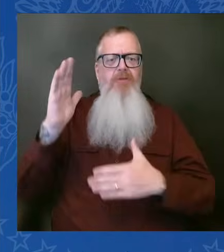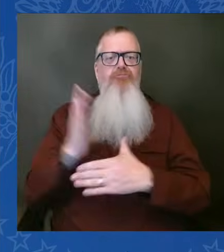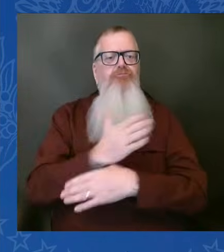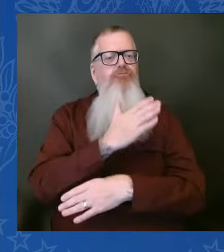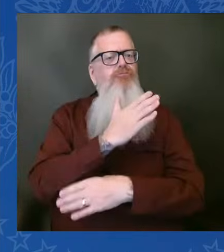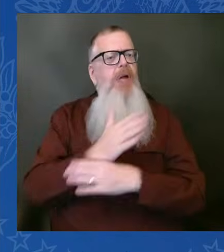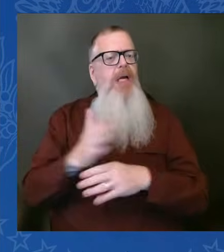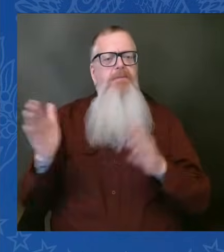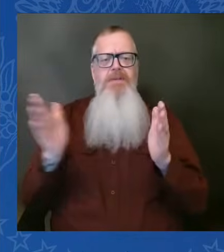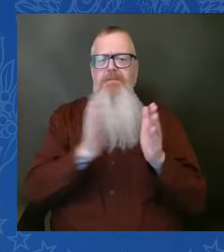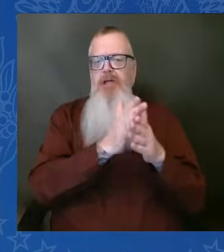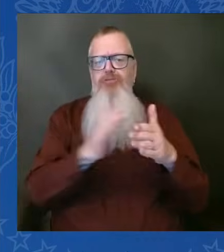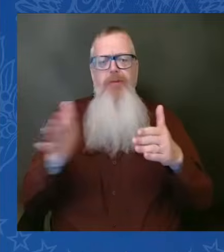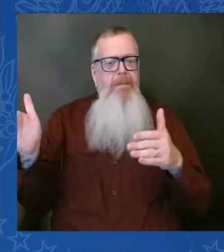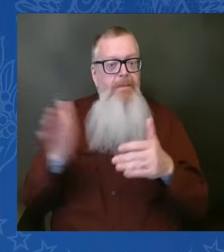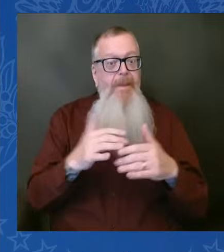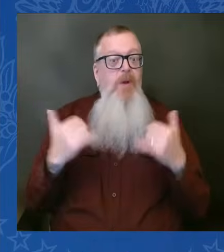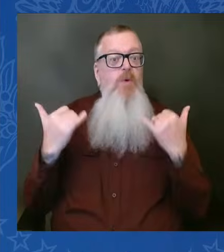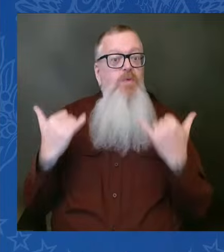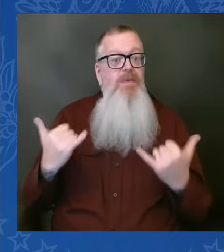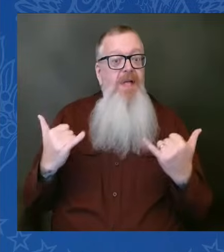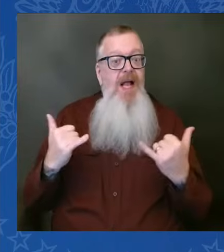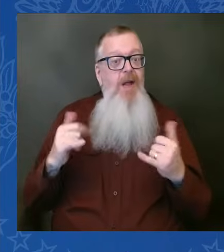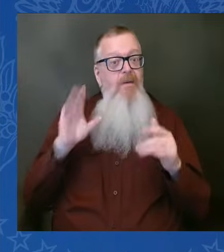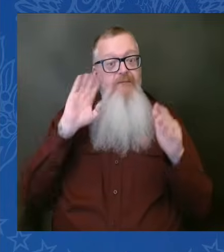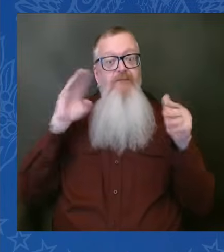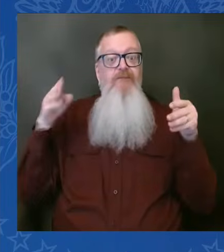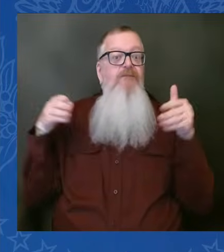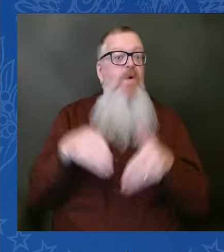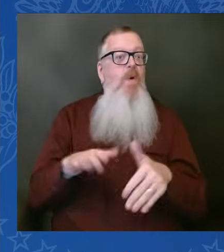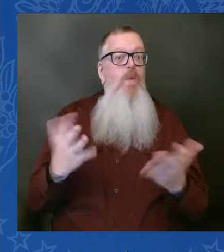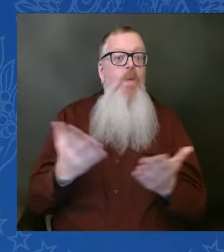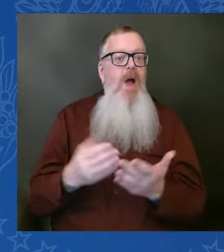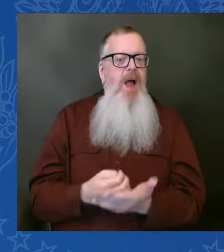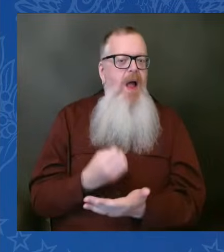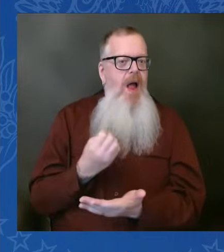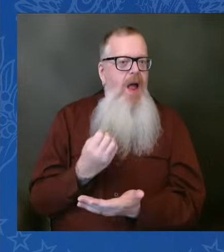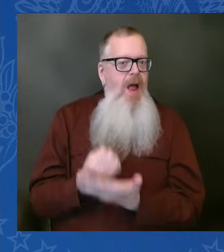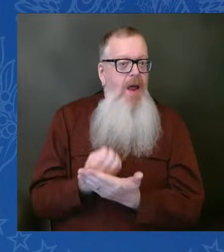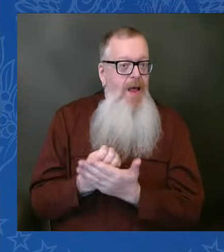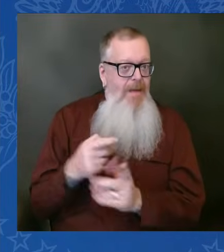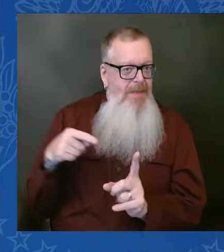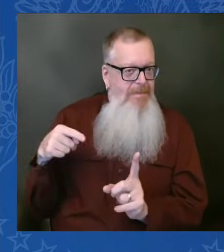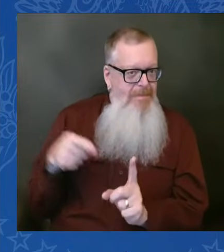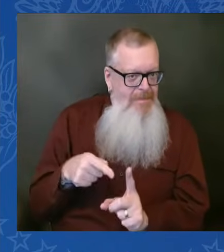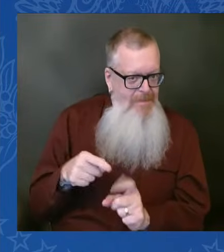our nation's economy. Throughout his tenure, President Biden has prioritized long overdue investments